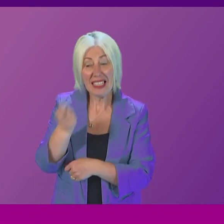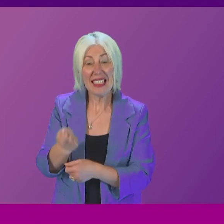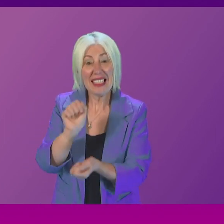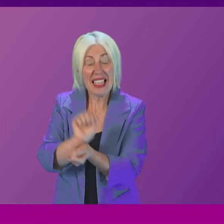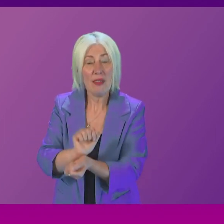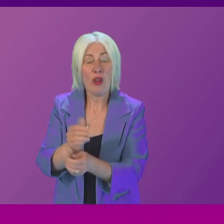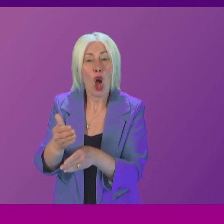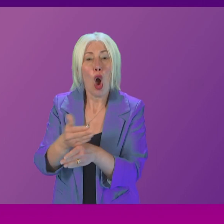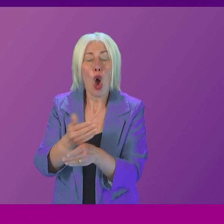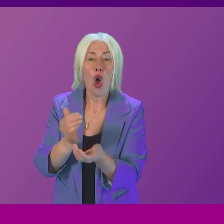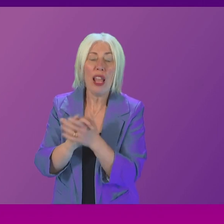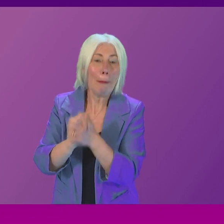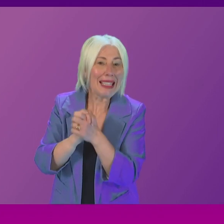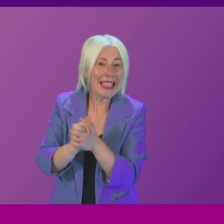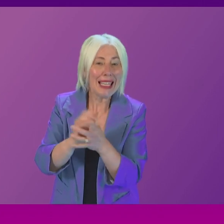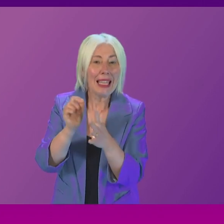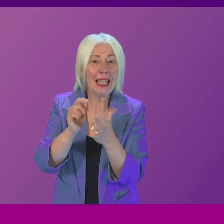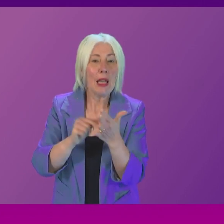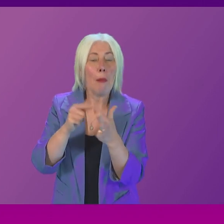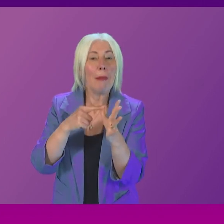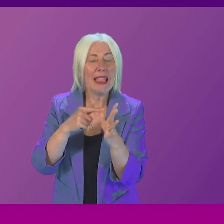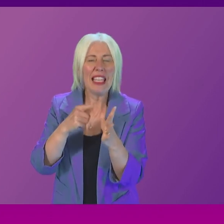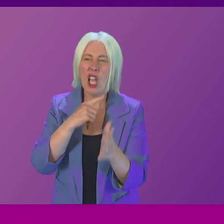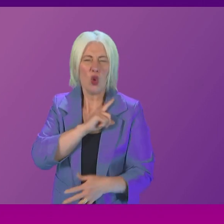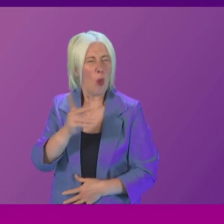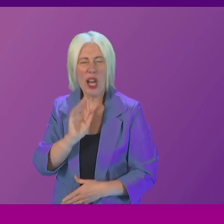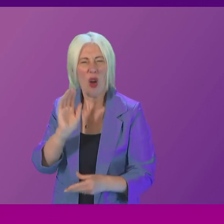I do not understand why, given that that was the case, Parliament would not have a say in the issue that we are discussing.